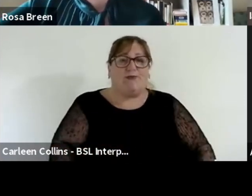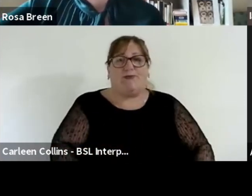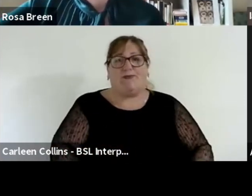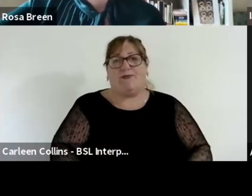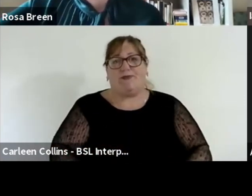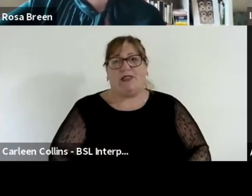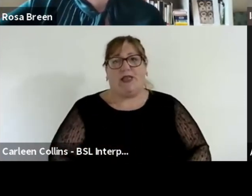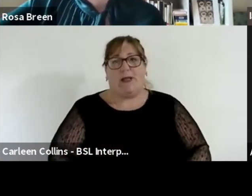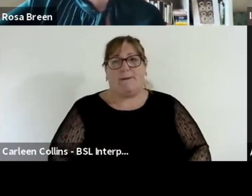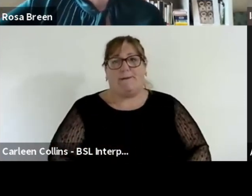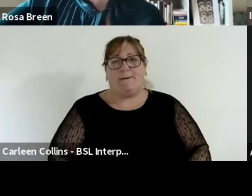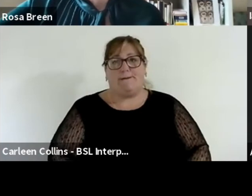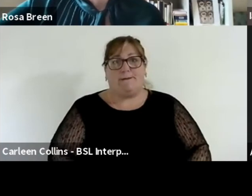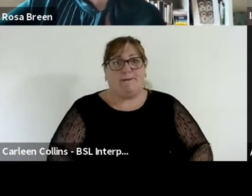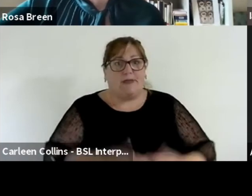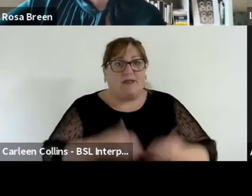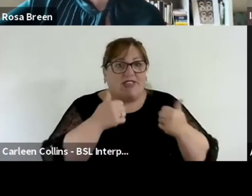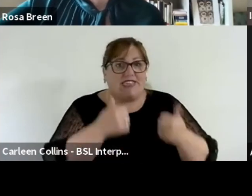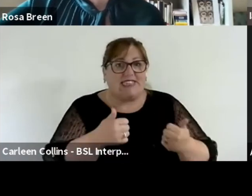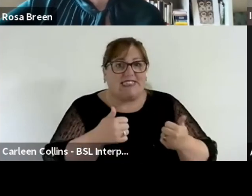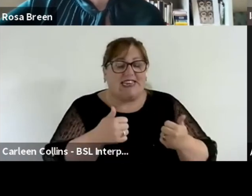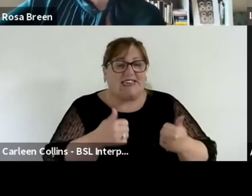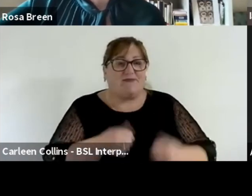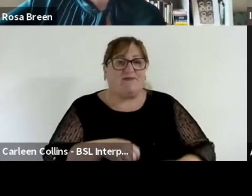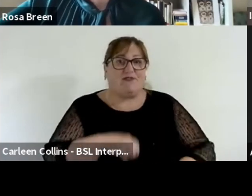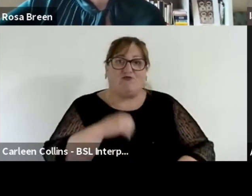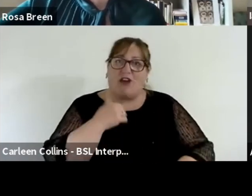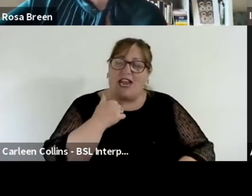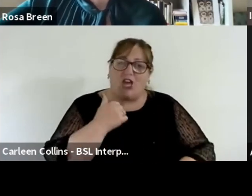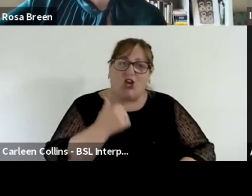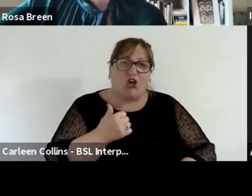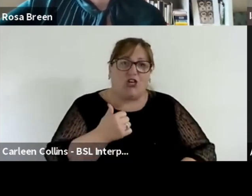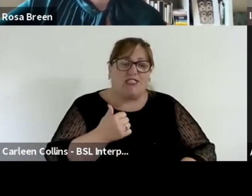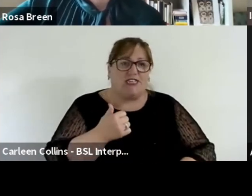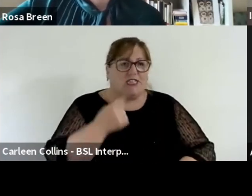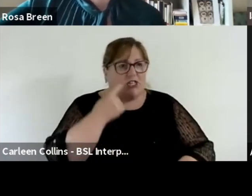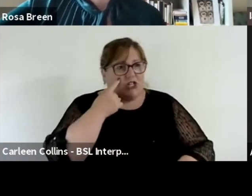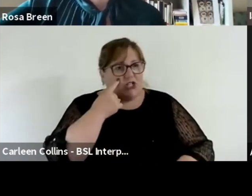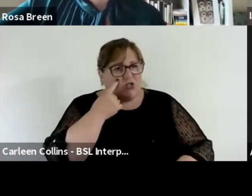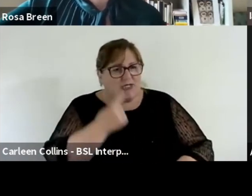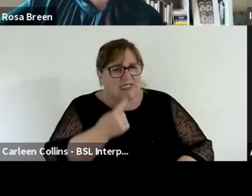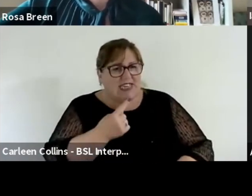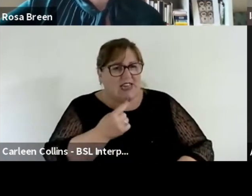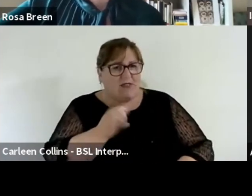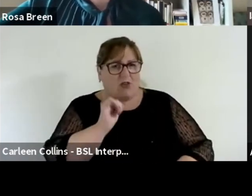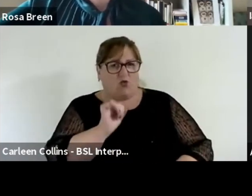Lots to look forward to.